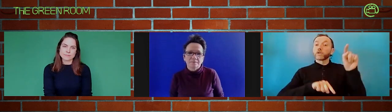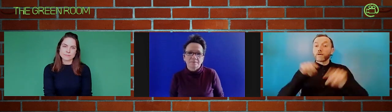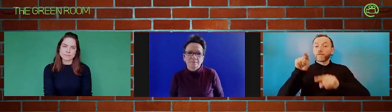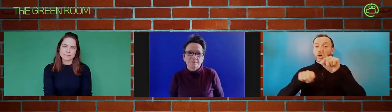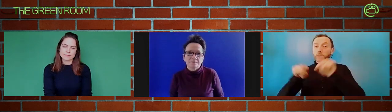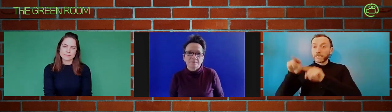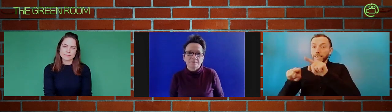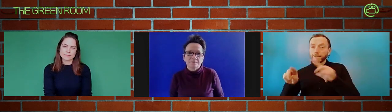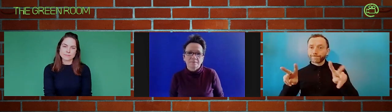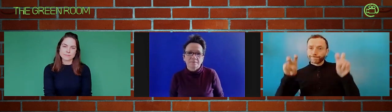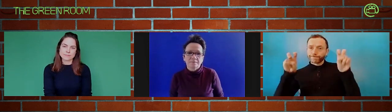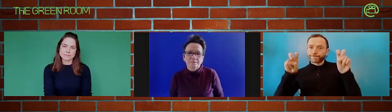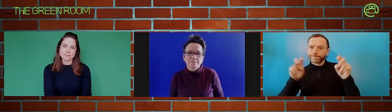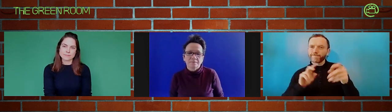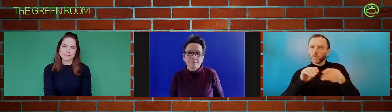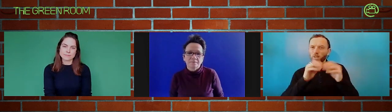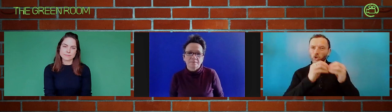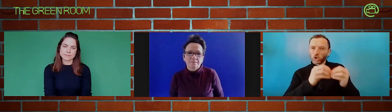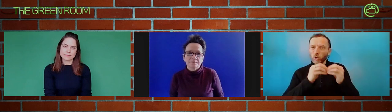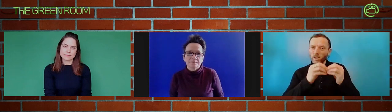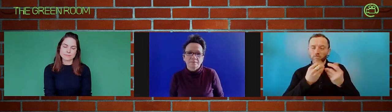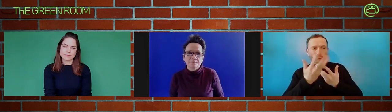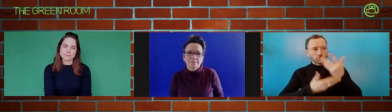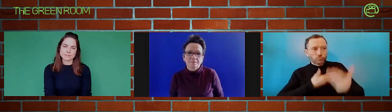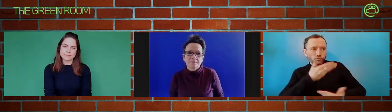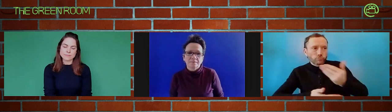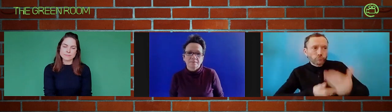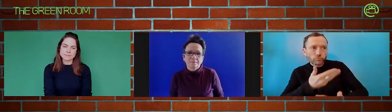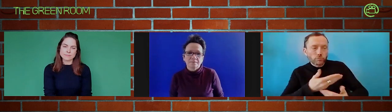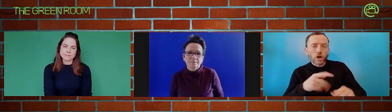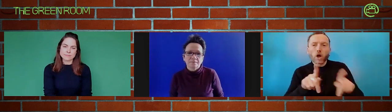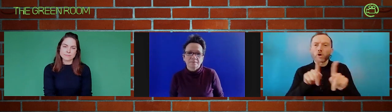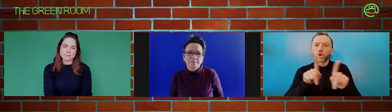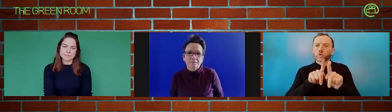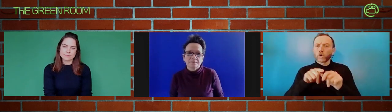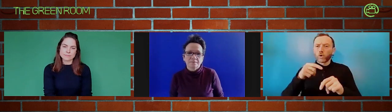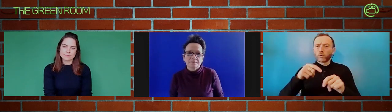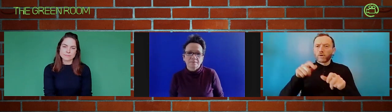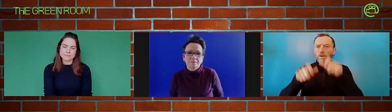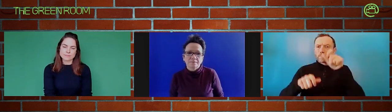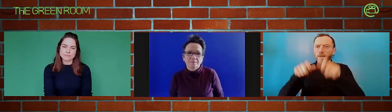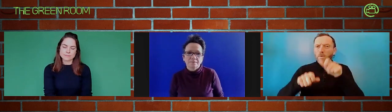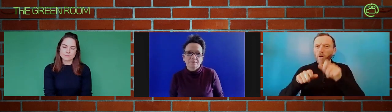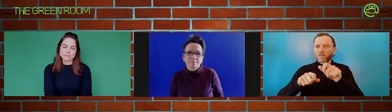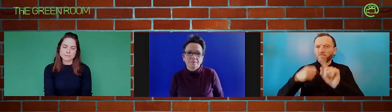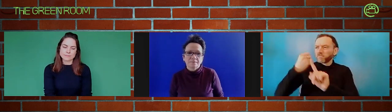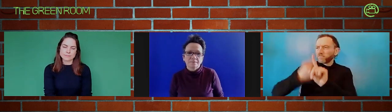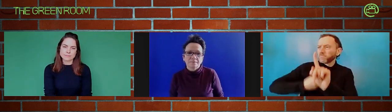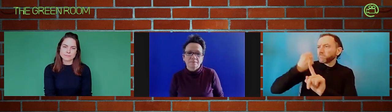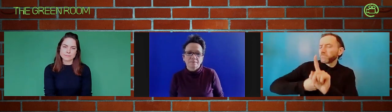things like that and also about people fighting to want to be heard and, you know, people are not going to stand for just